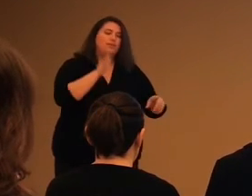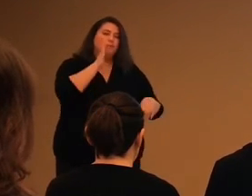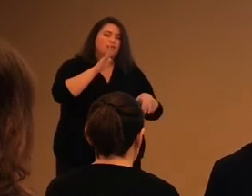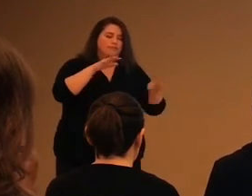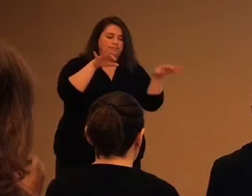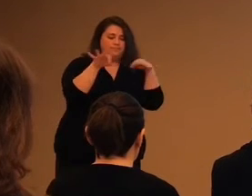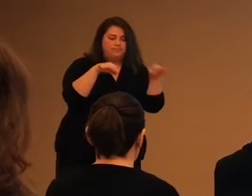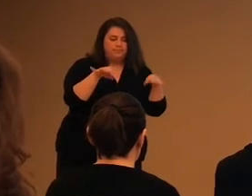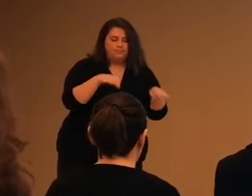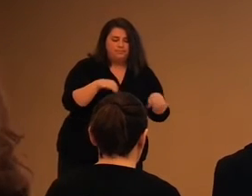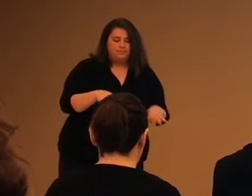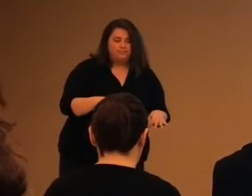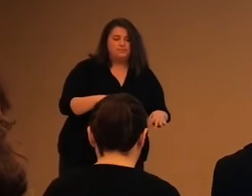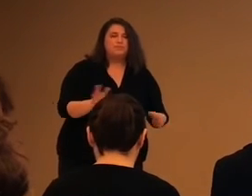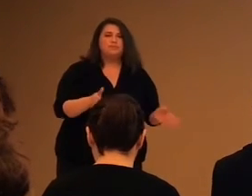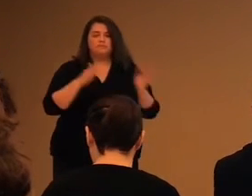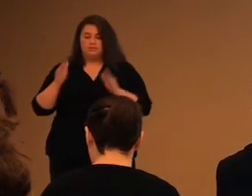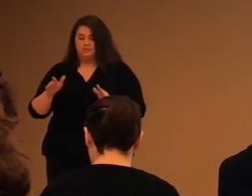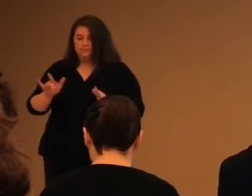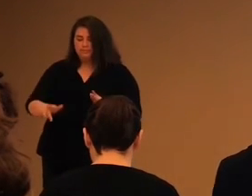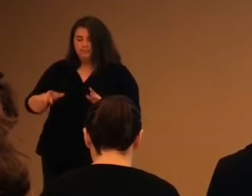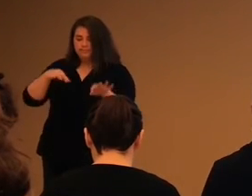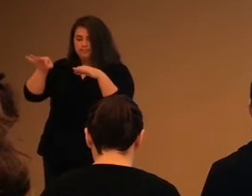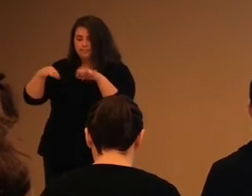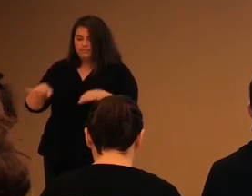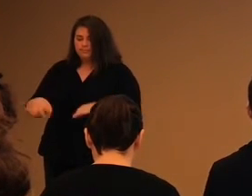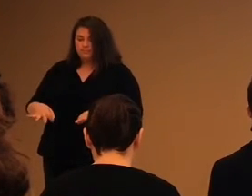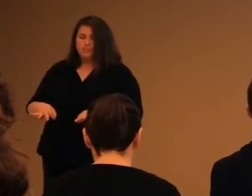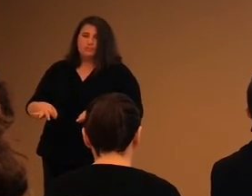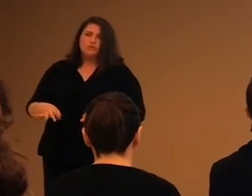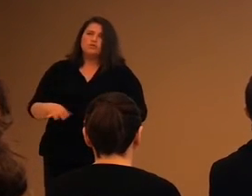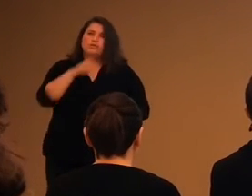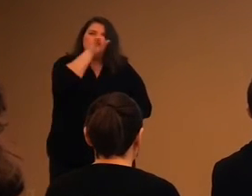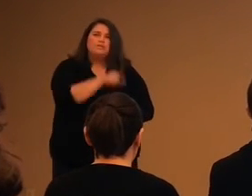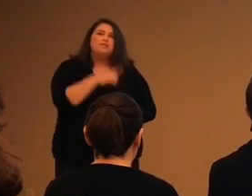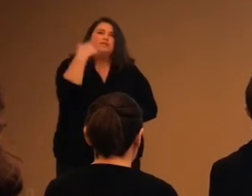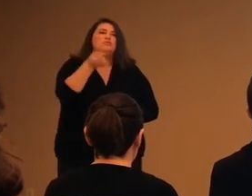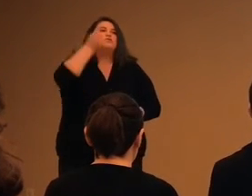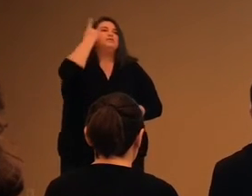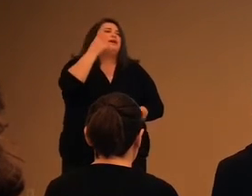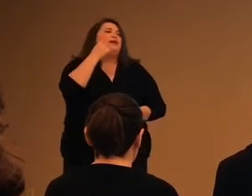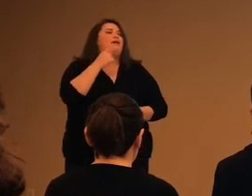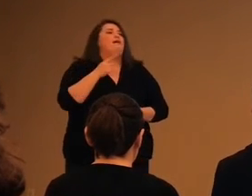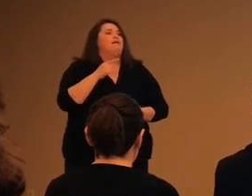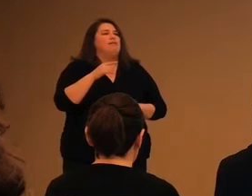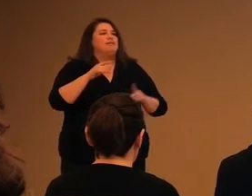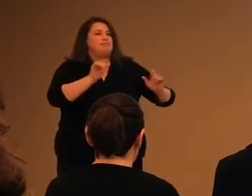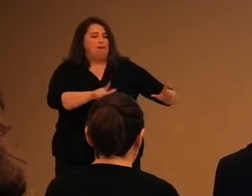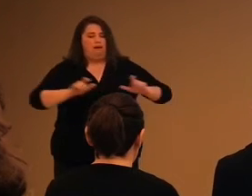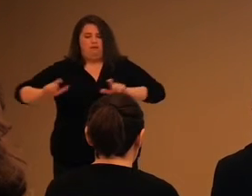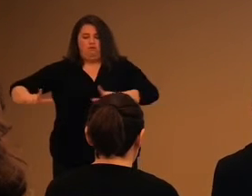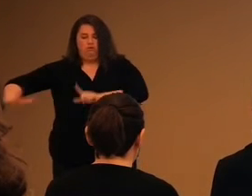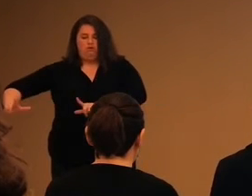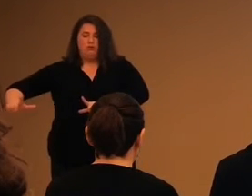Participants so they can take deeper dives into these monitors and choose different menu selections and learn more details about for instance